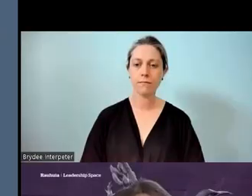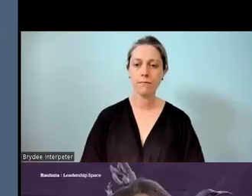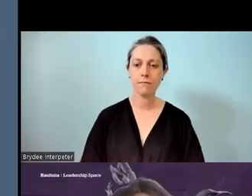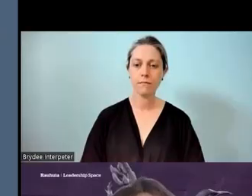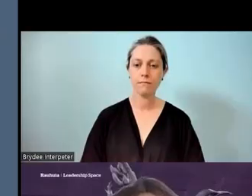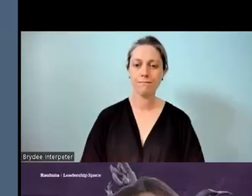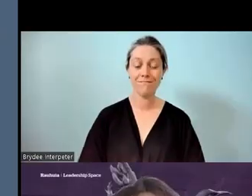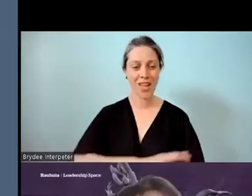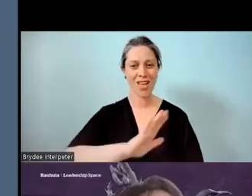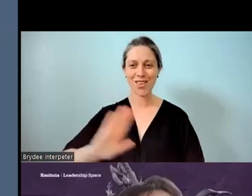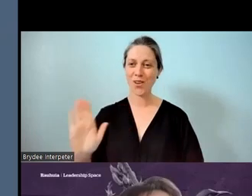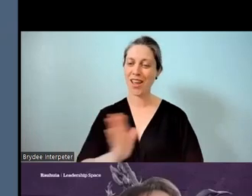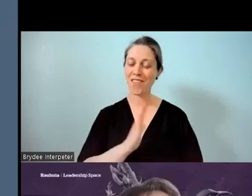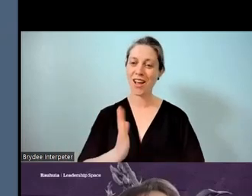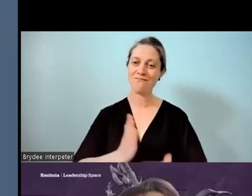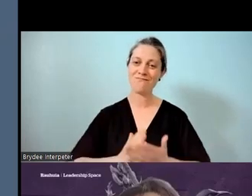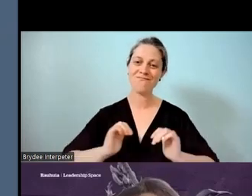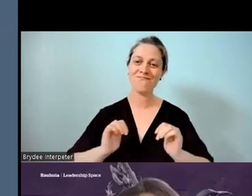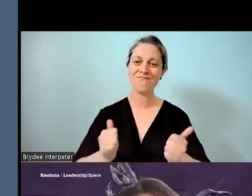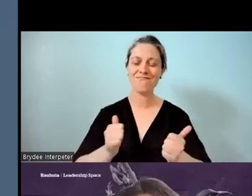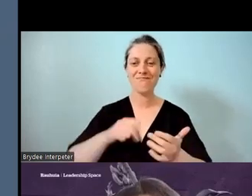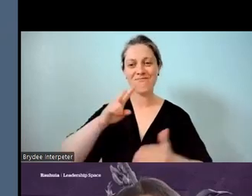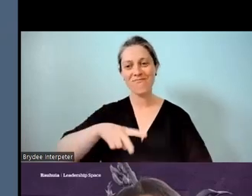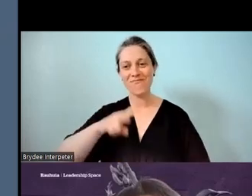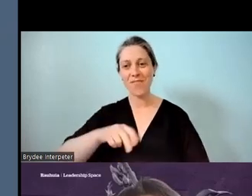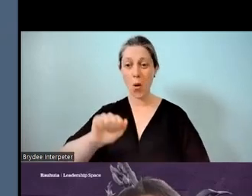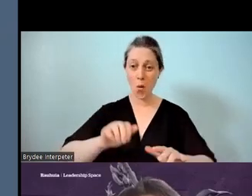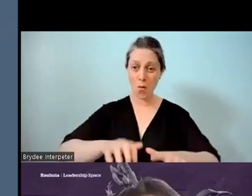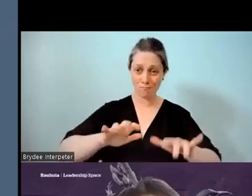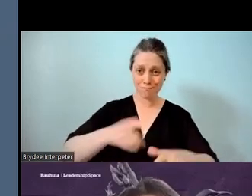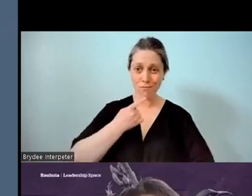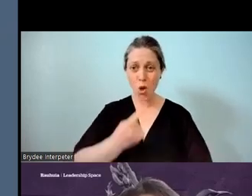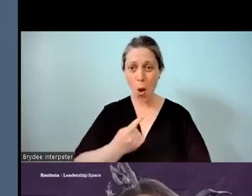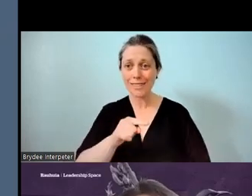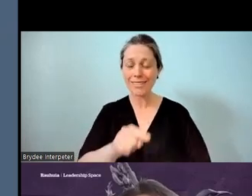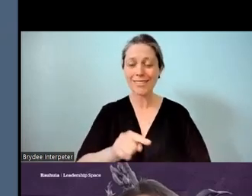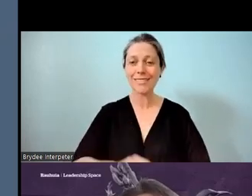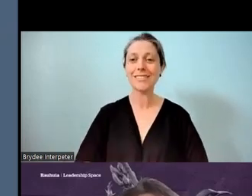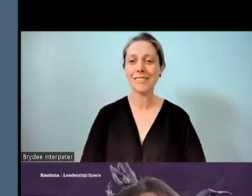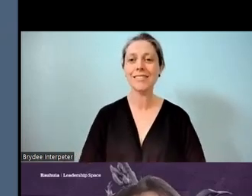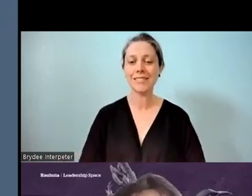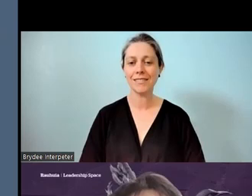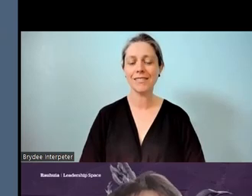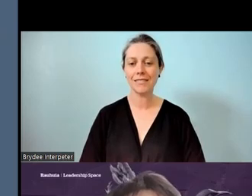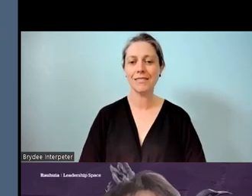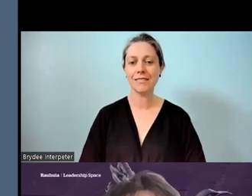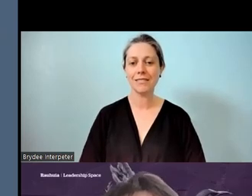Kia Ora everyone, it's been great to read the comments that have been coming through during that video.